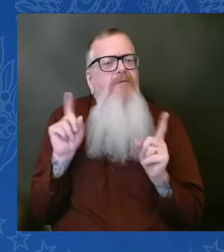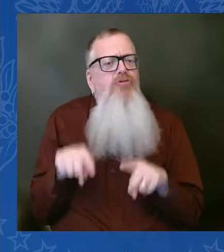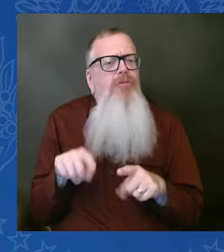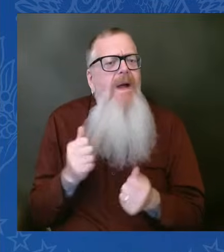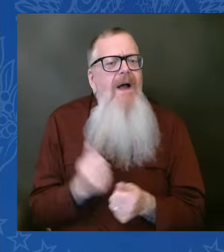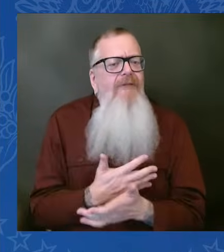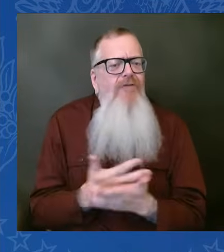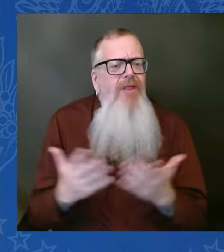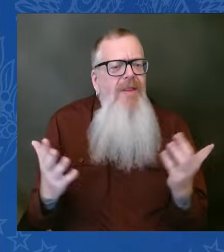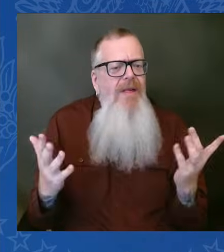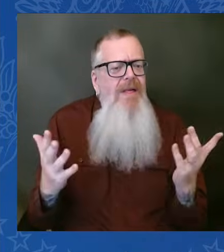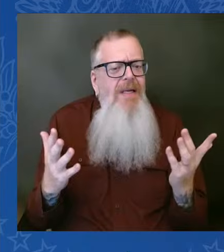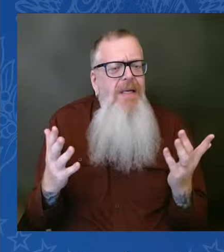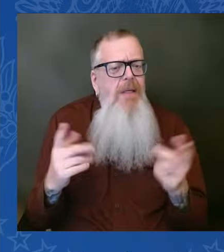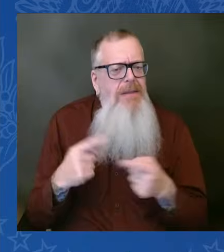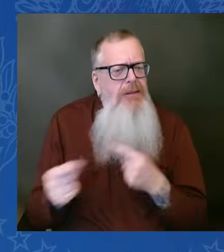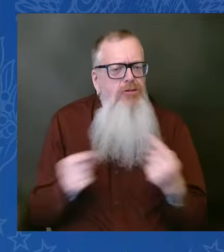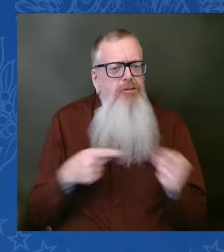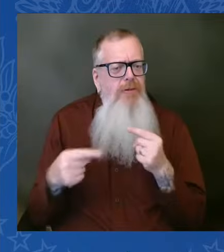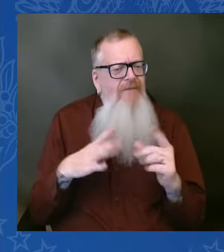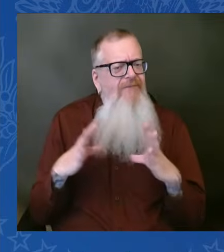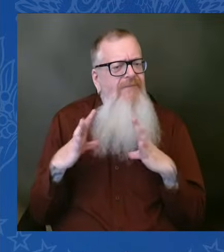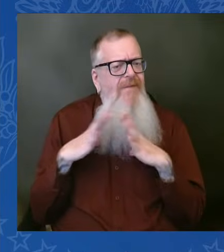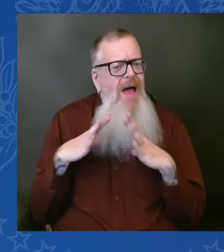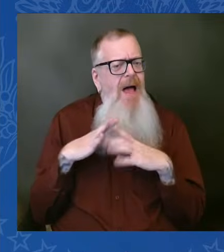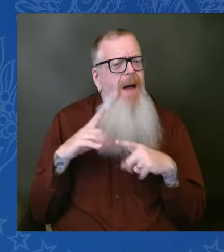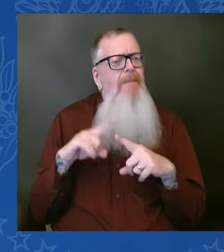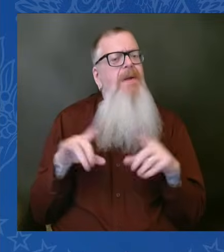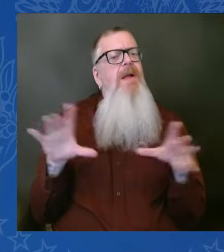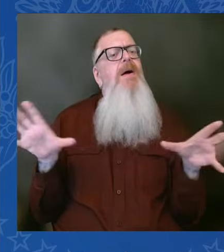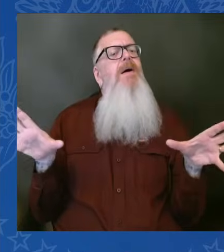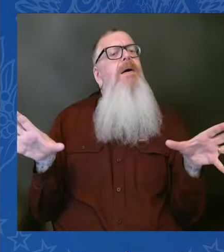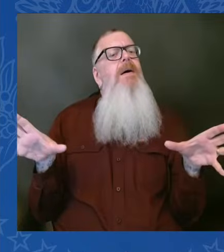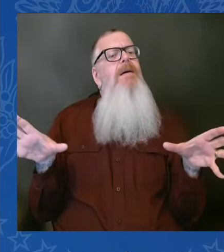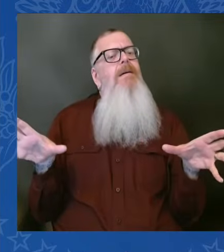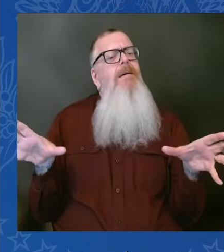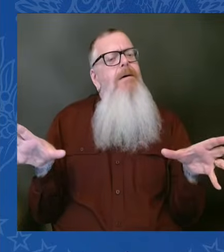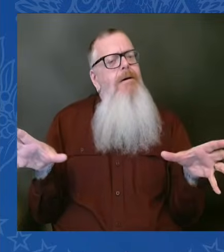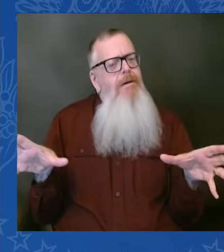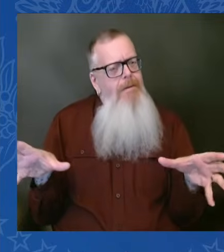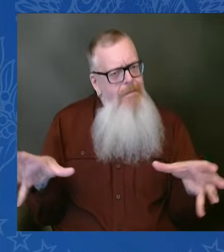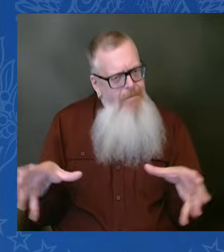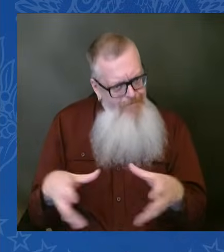and yet keep within the confines of the -- of the admonitions of the Constitution.